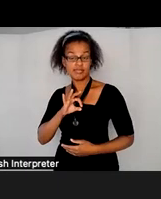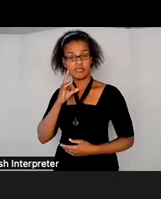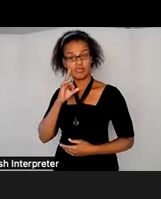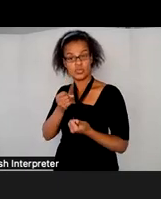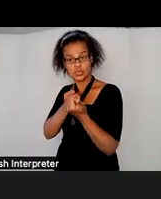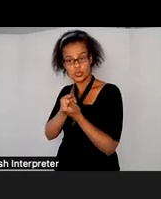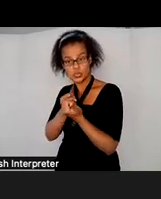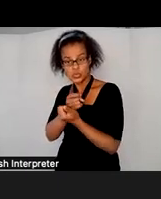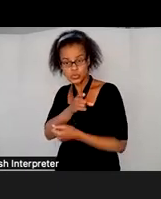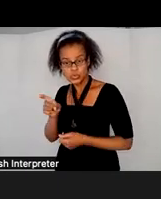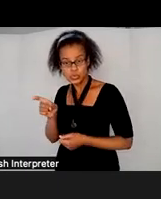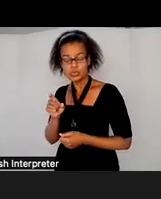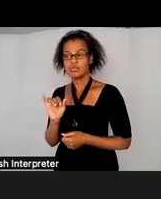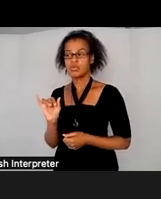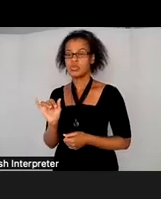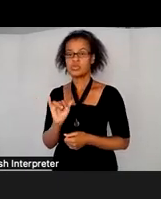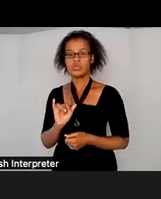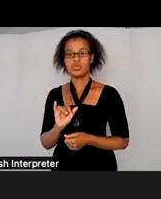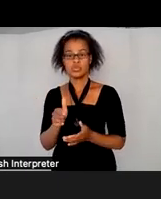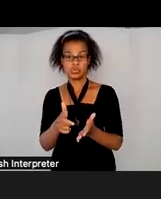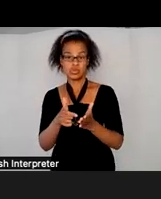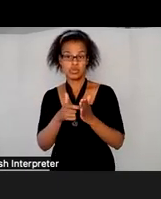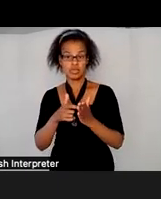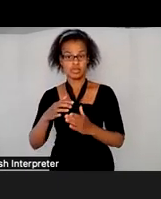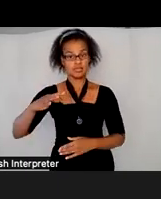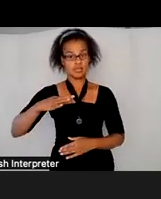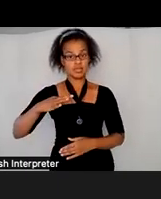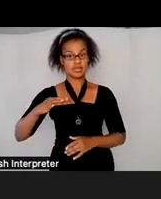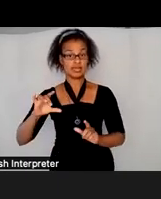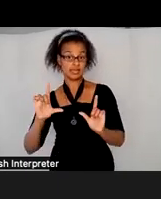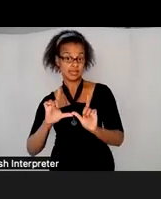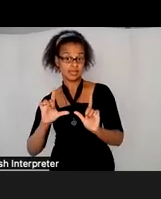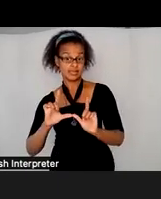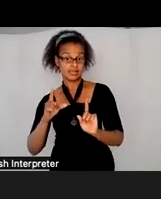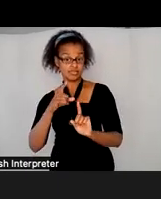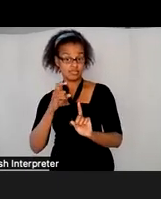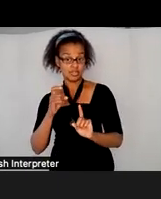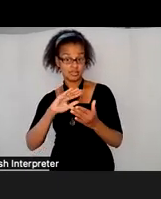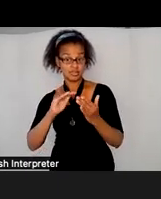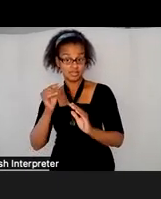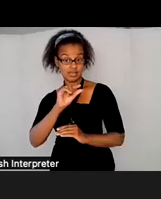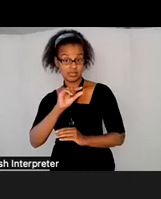acquiring permits that are needed for specific events or programs.